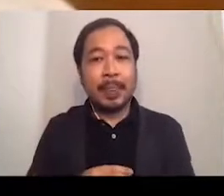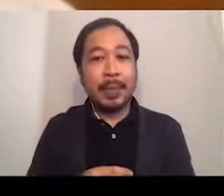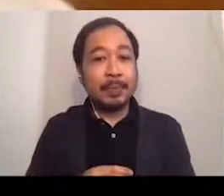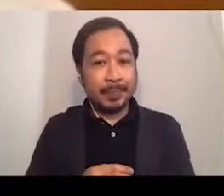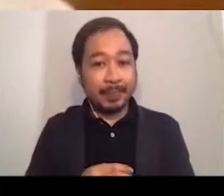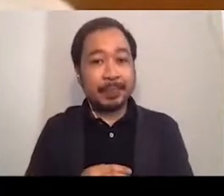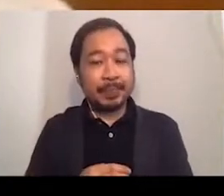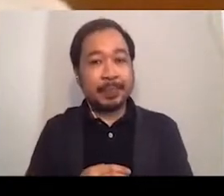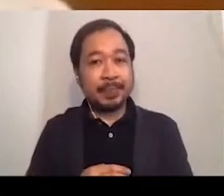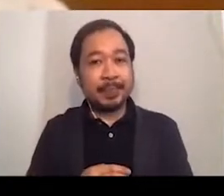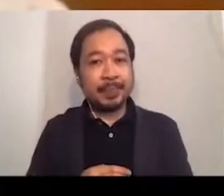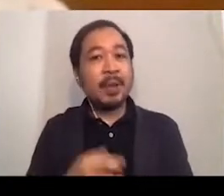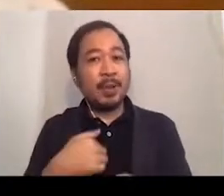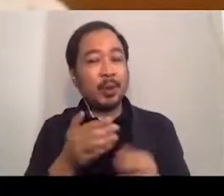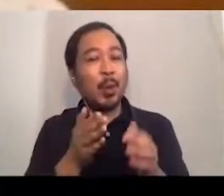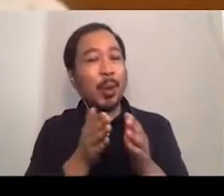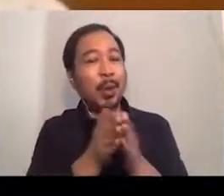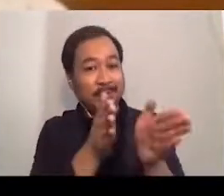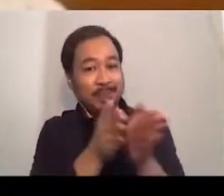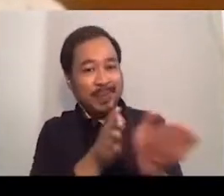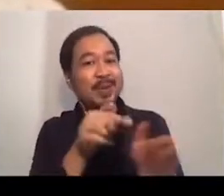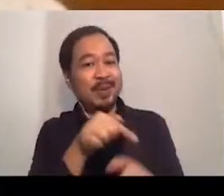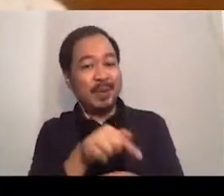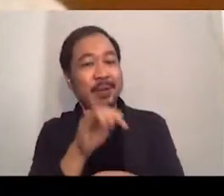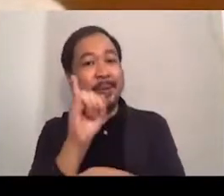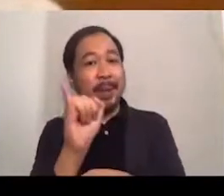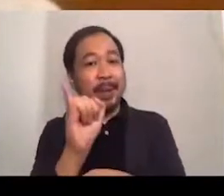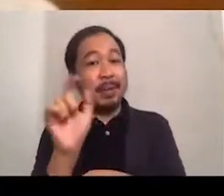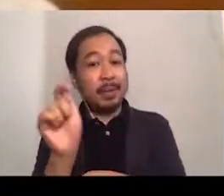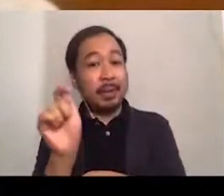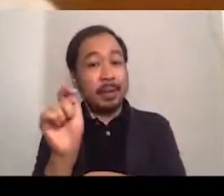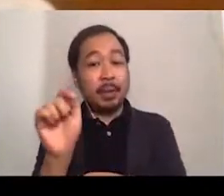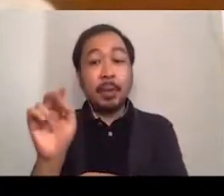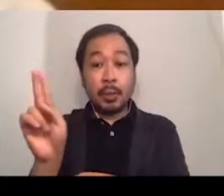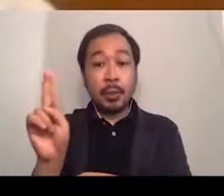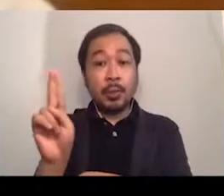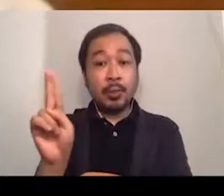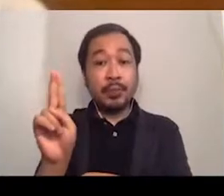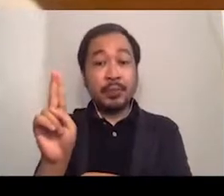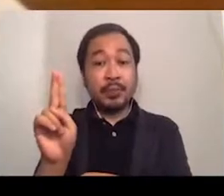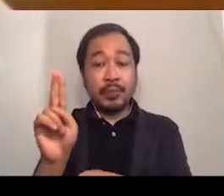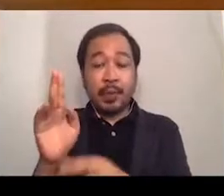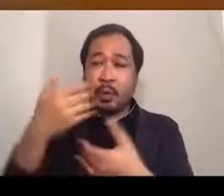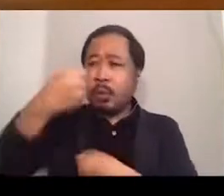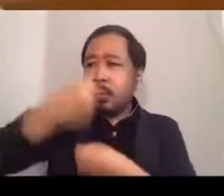we've been working on information and communication standards for persons with disabilities